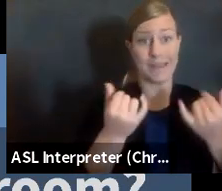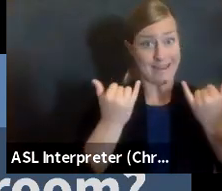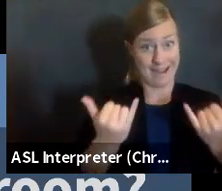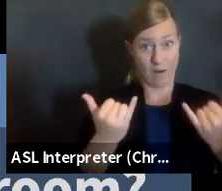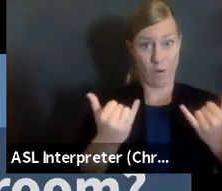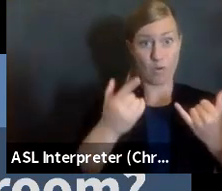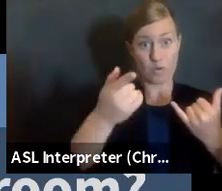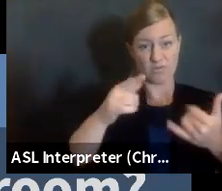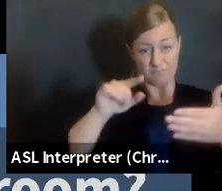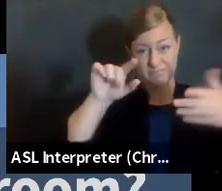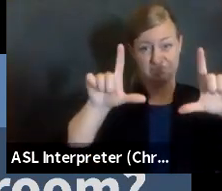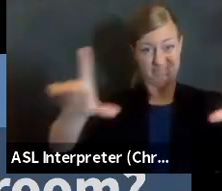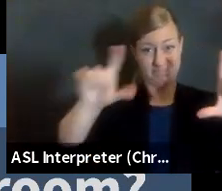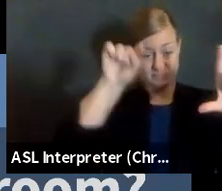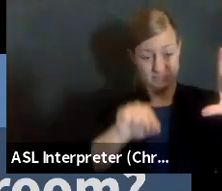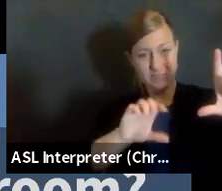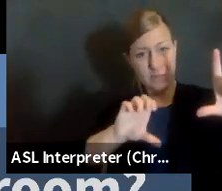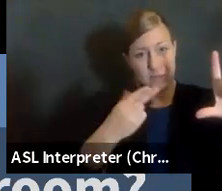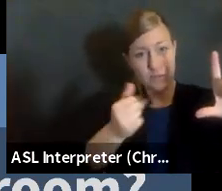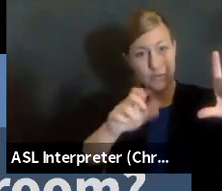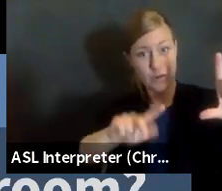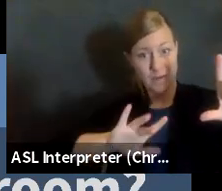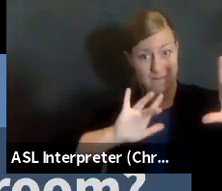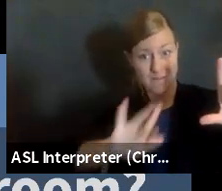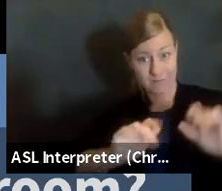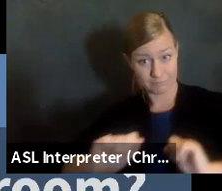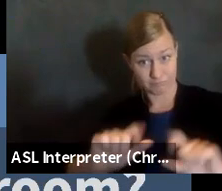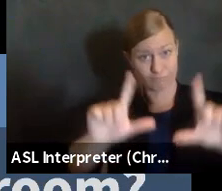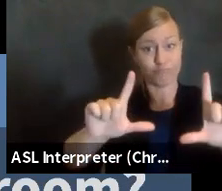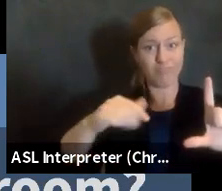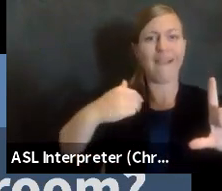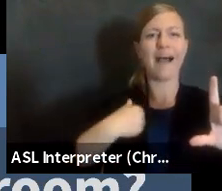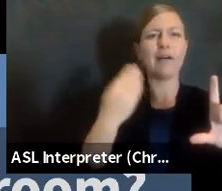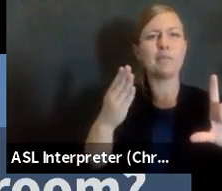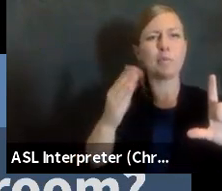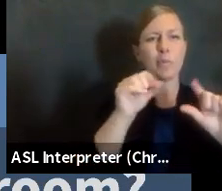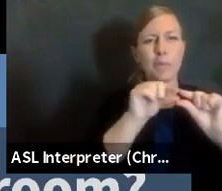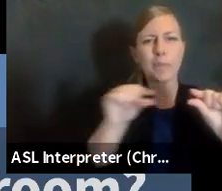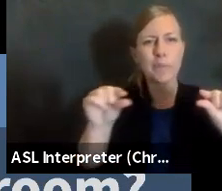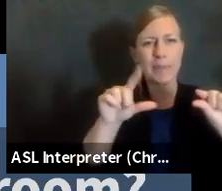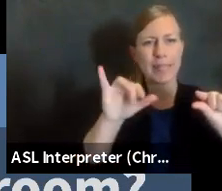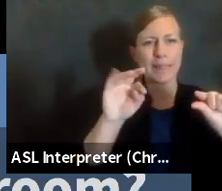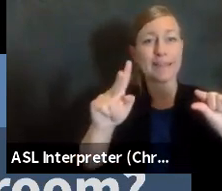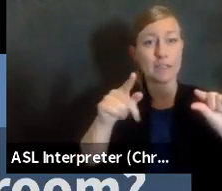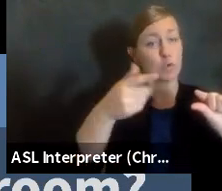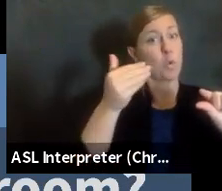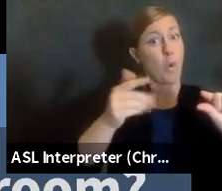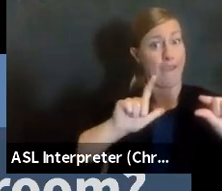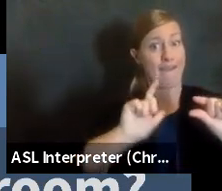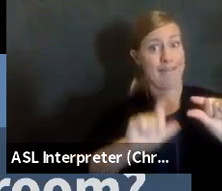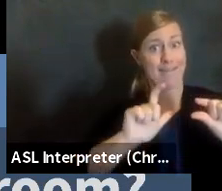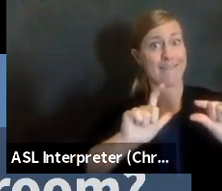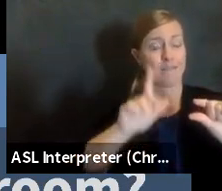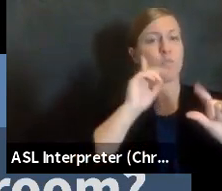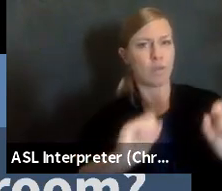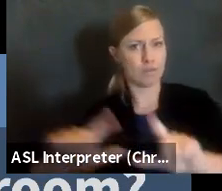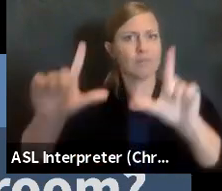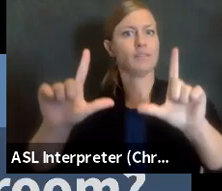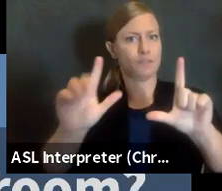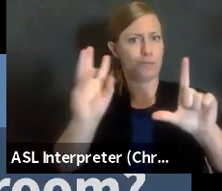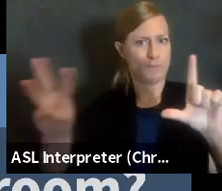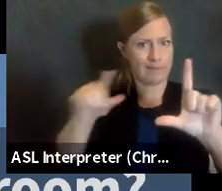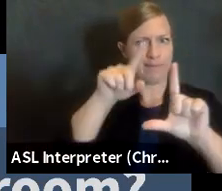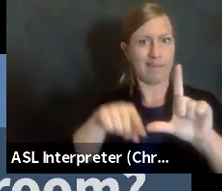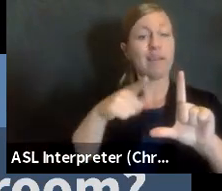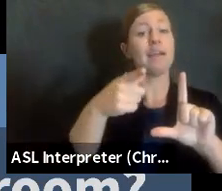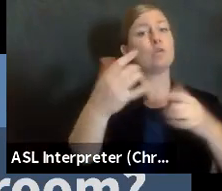ESD 113 - Andrew Hickman: and type in three words that describe your ideal remote learning classroom. Now, right now we're already seeing attendance and collaborative, intuitive.